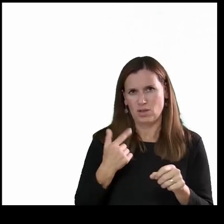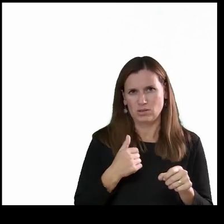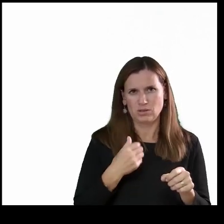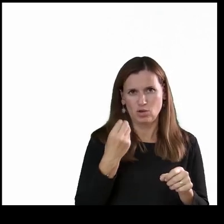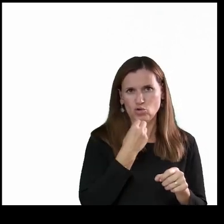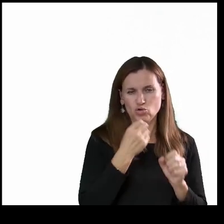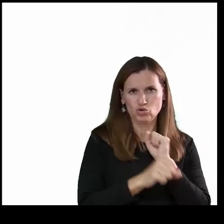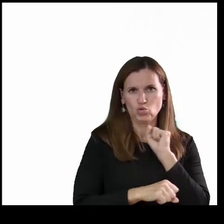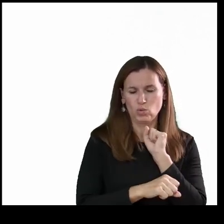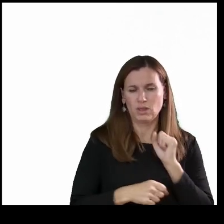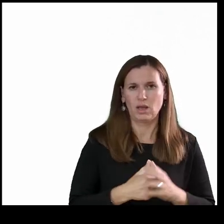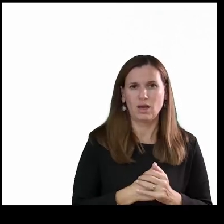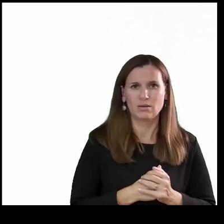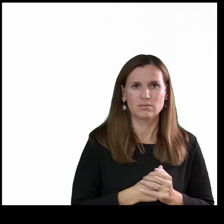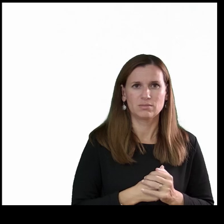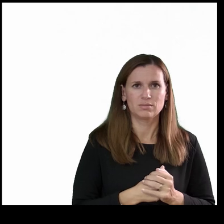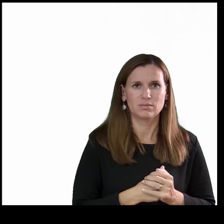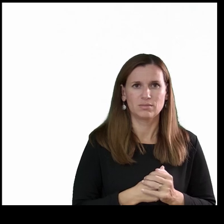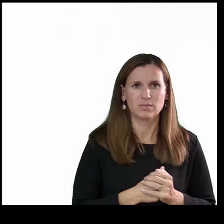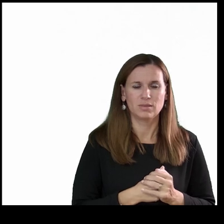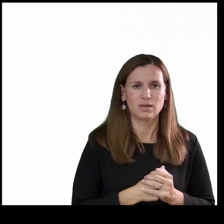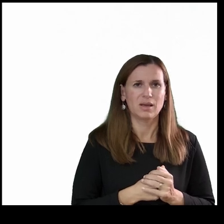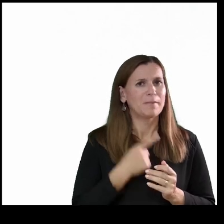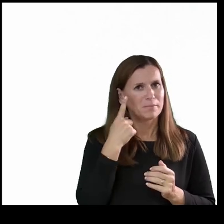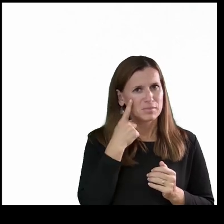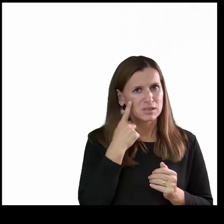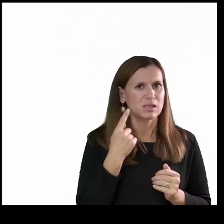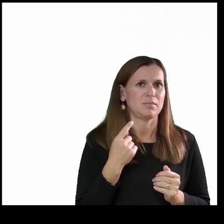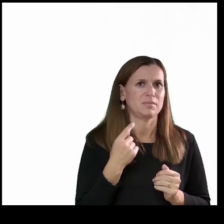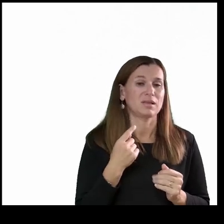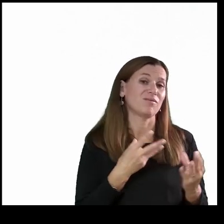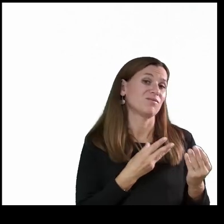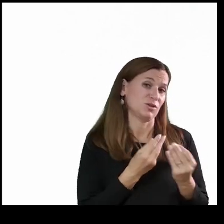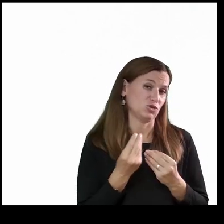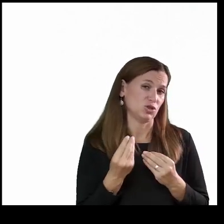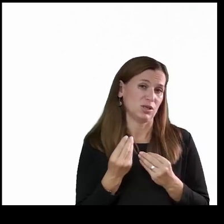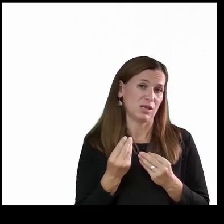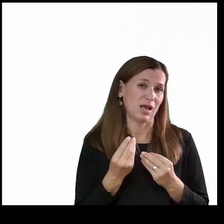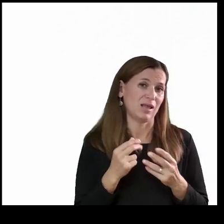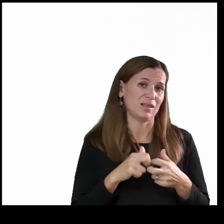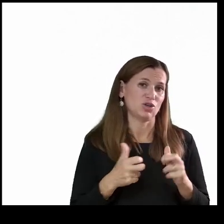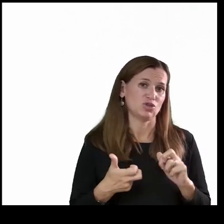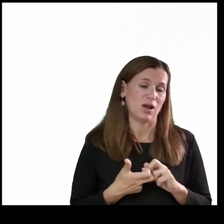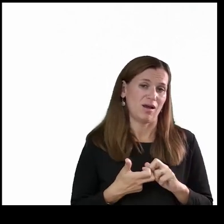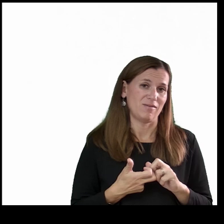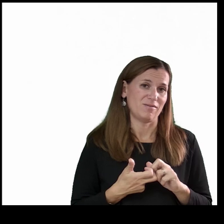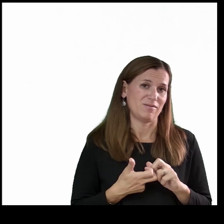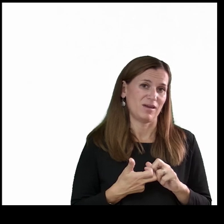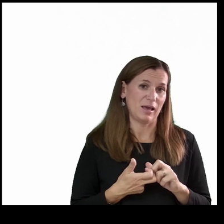And I think the most of the problem, we teachers, professors,